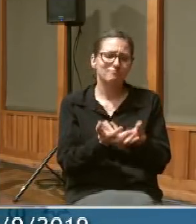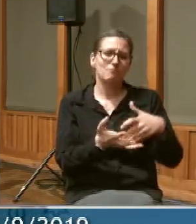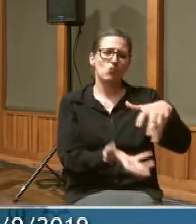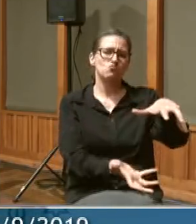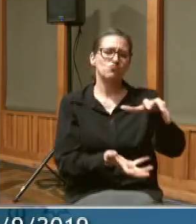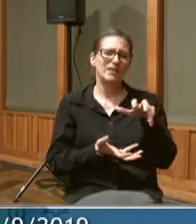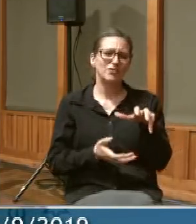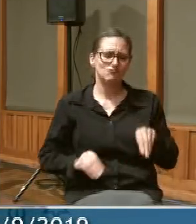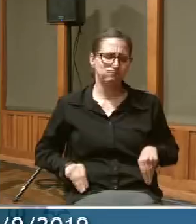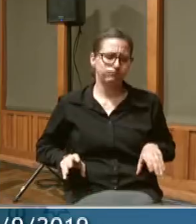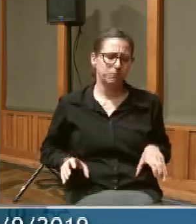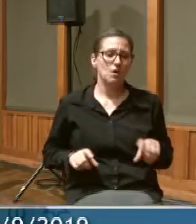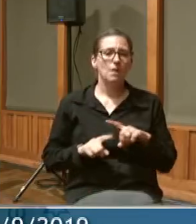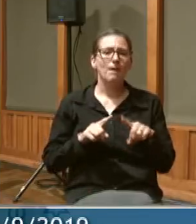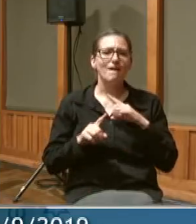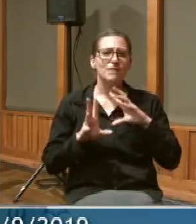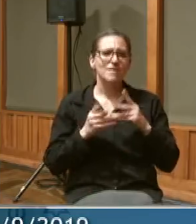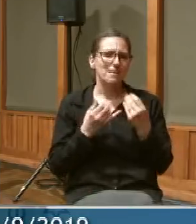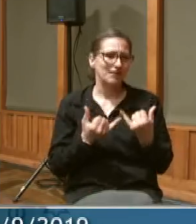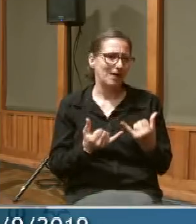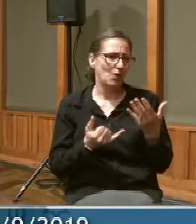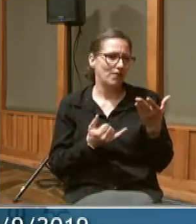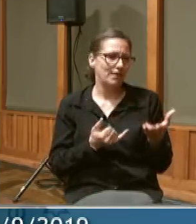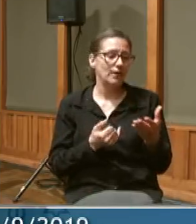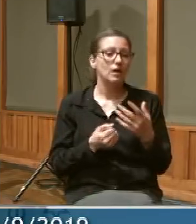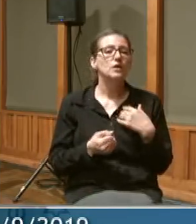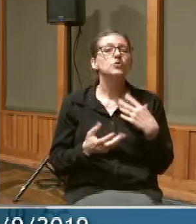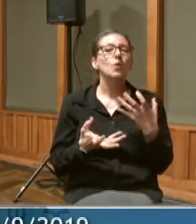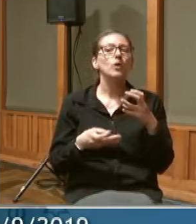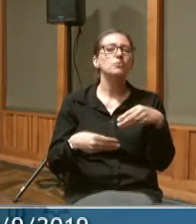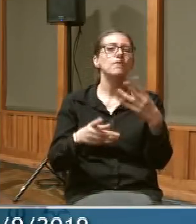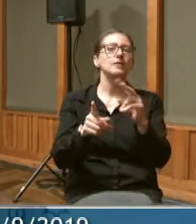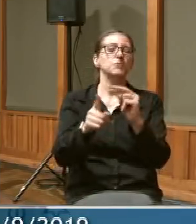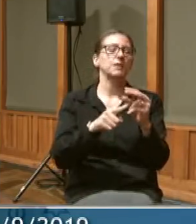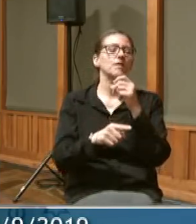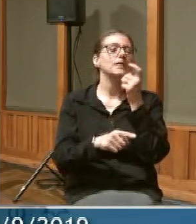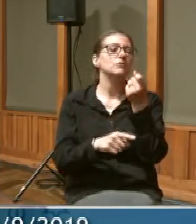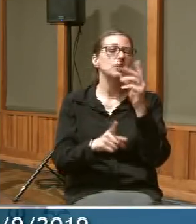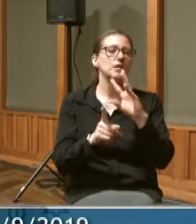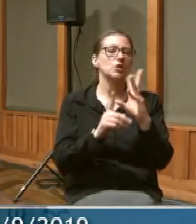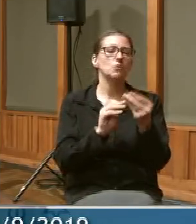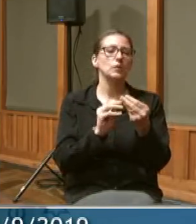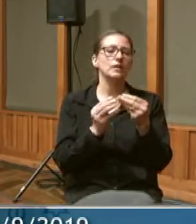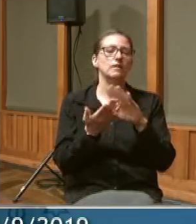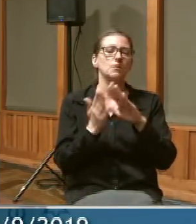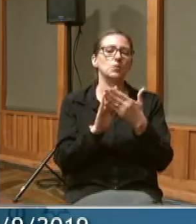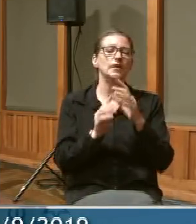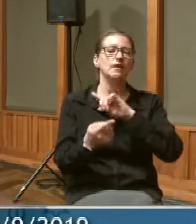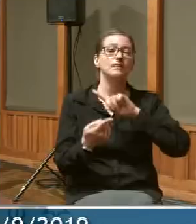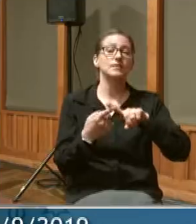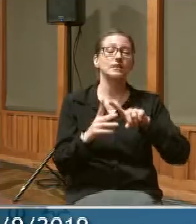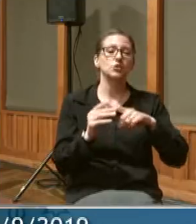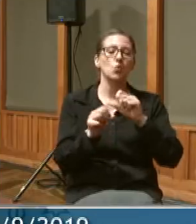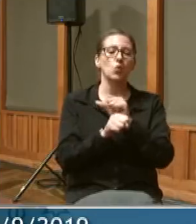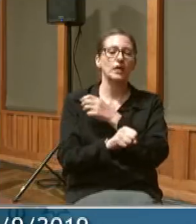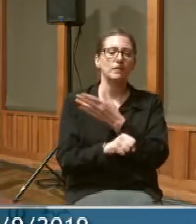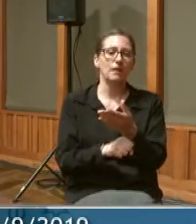AND BECAUSE I CARE. I'M NOT THERE TO GET RICH. I'M THERE BECAUSE I HAVE A FAMILY THERE NOW.